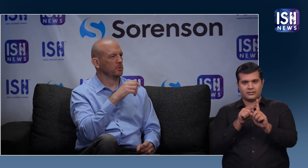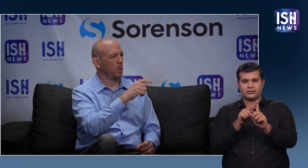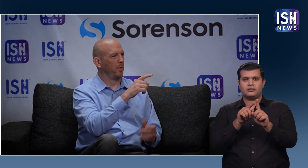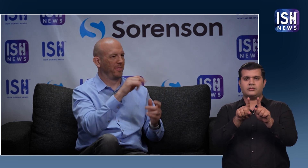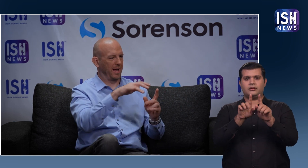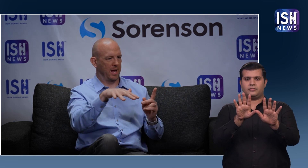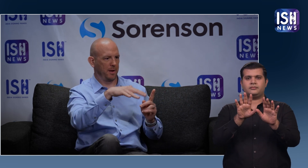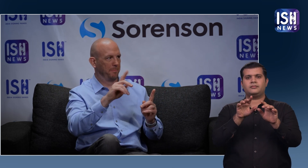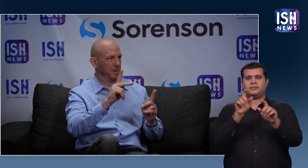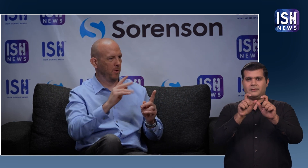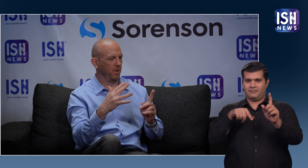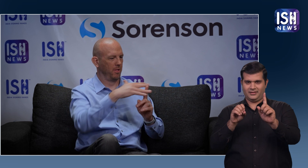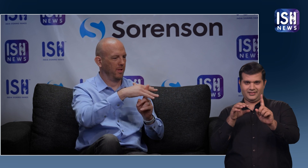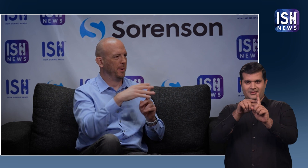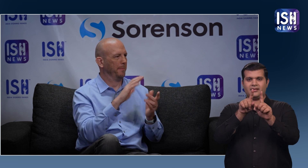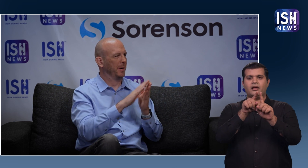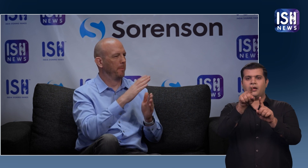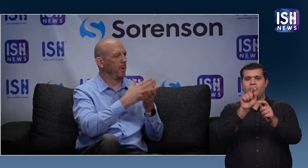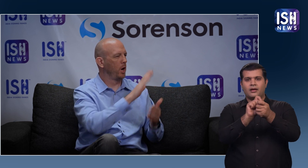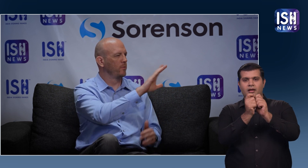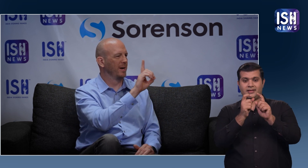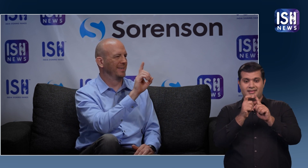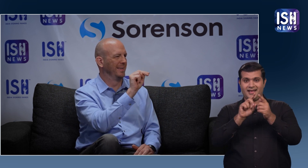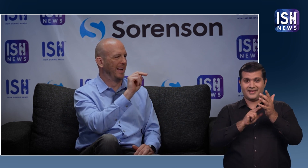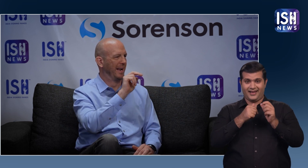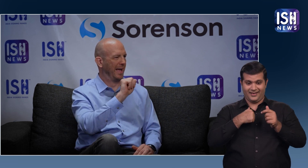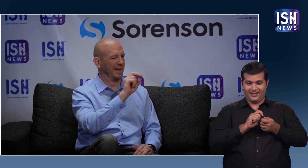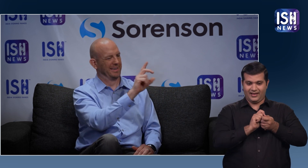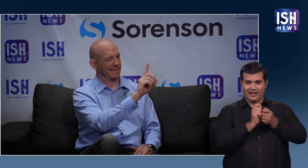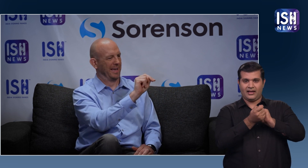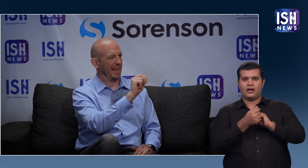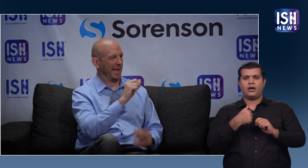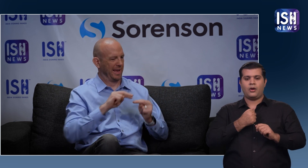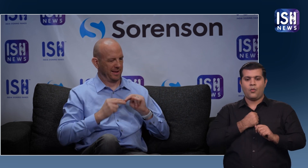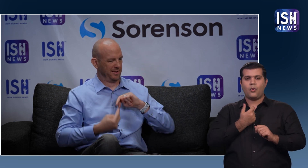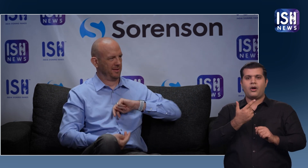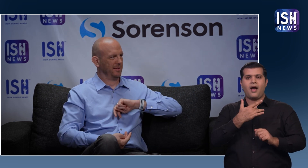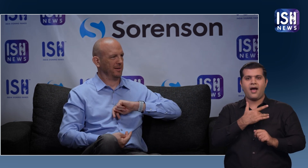These people become part of your DNA.